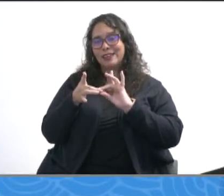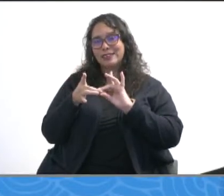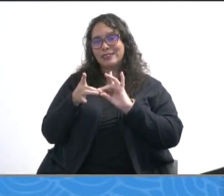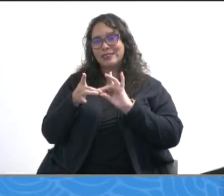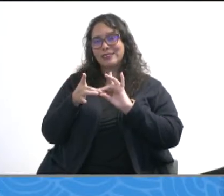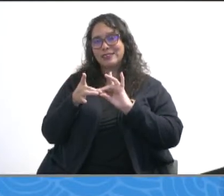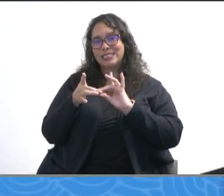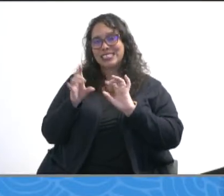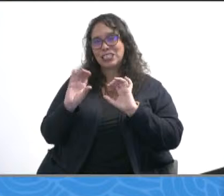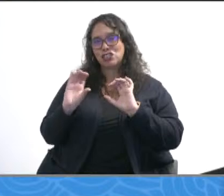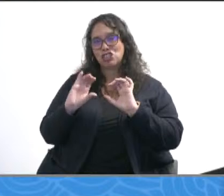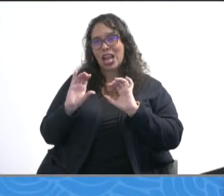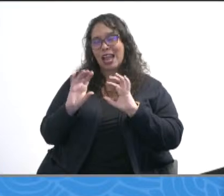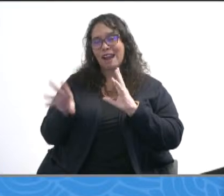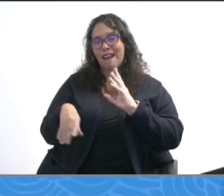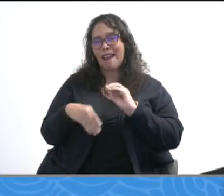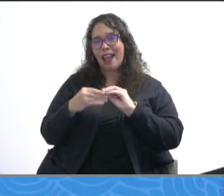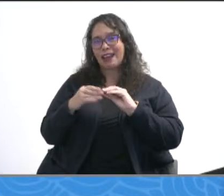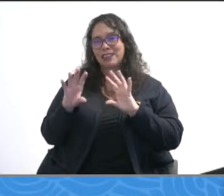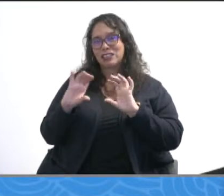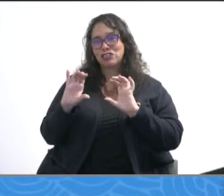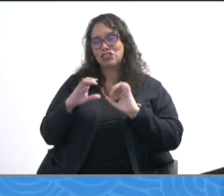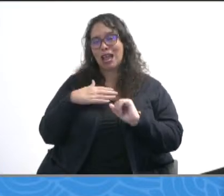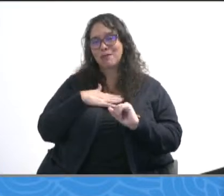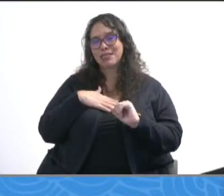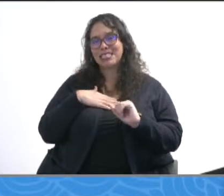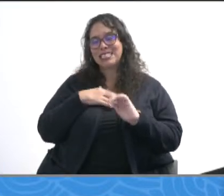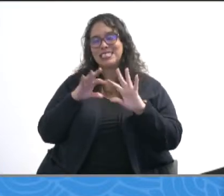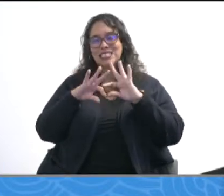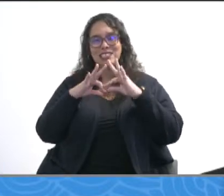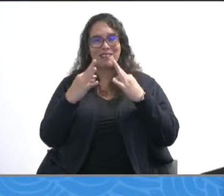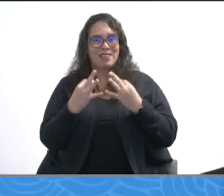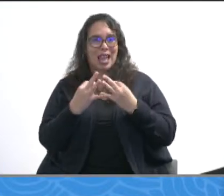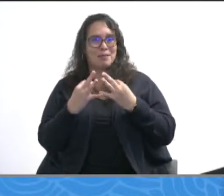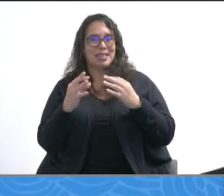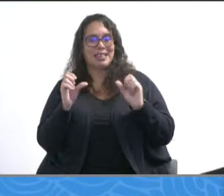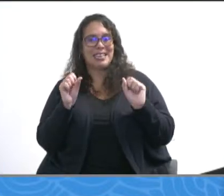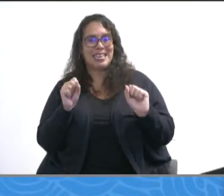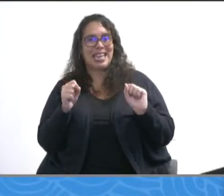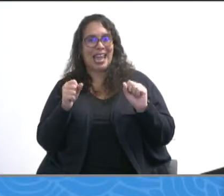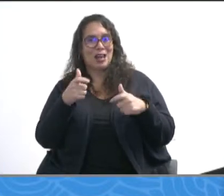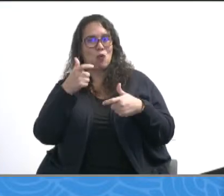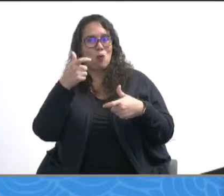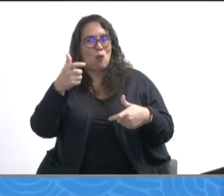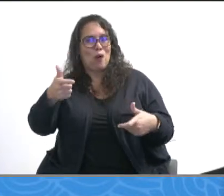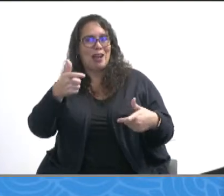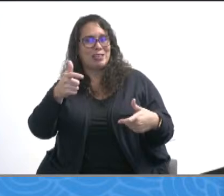in the chat, please? That way our families can view it at their leisure as well.